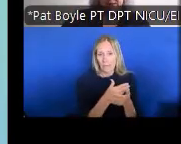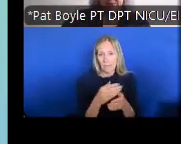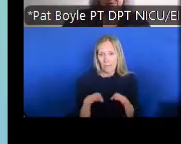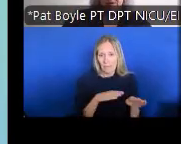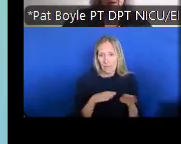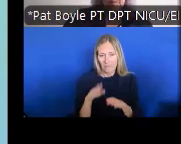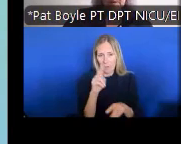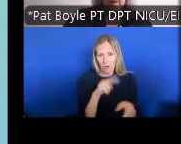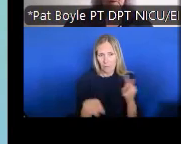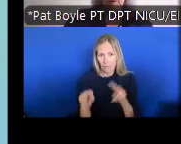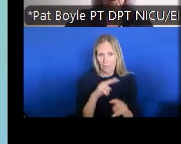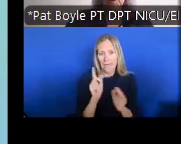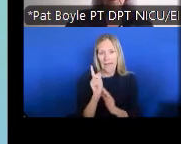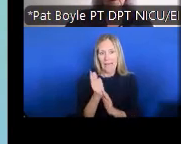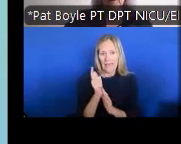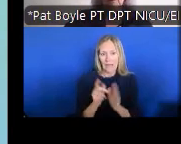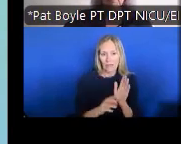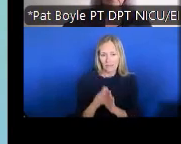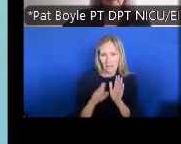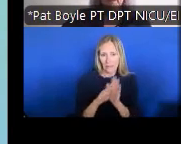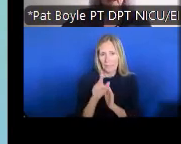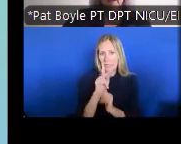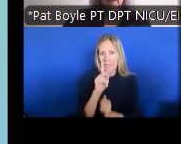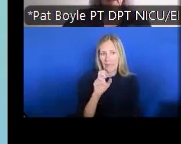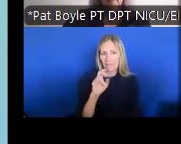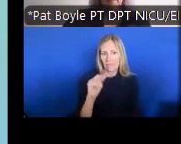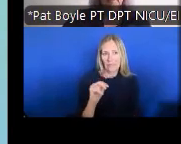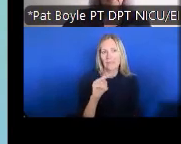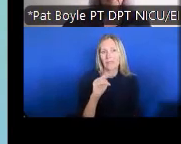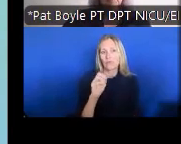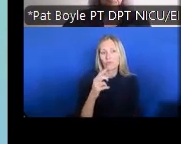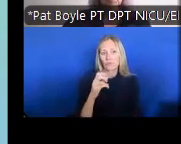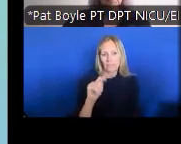later developed by Kevin Nugent at all, and it is an interesting